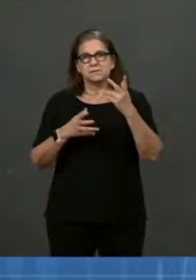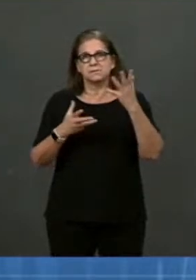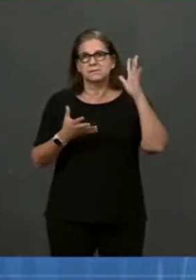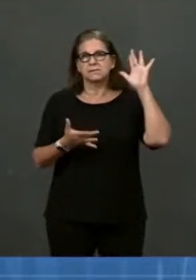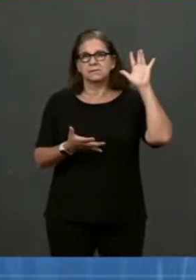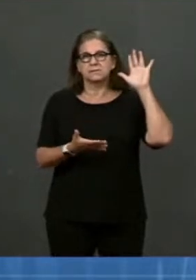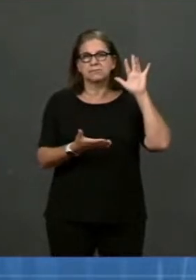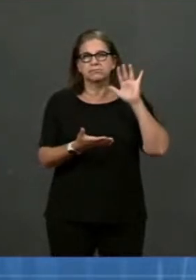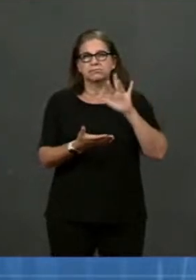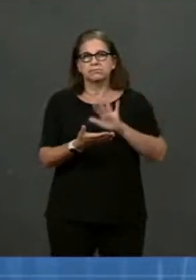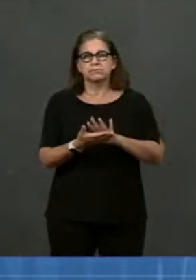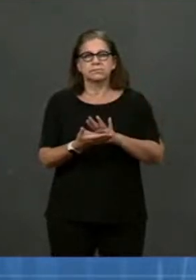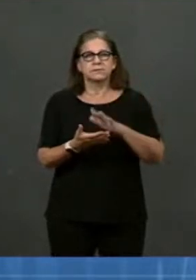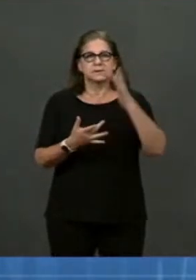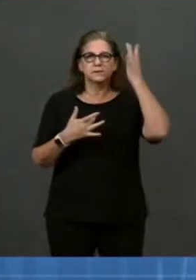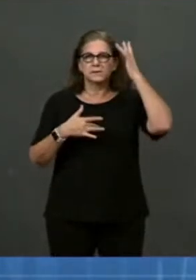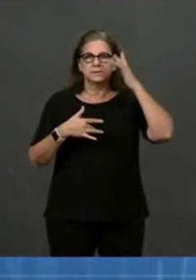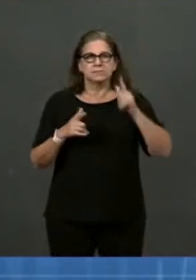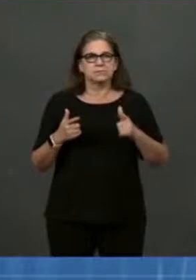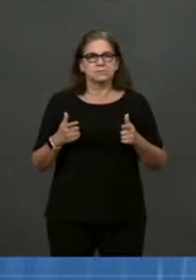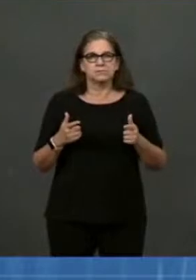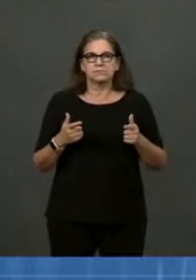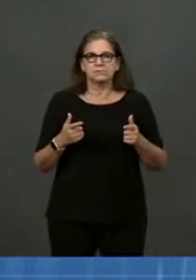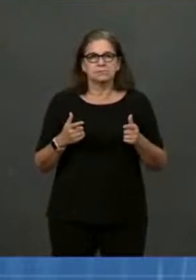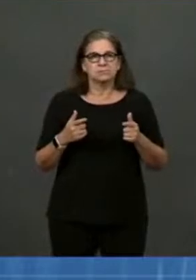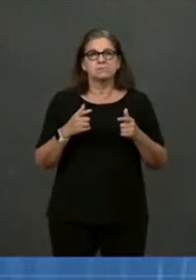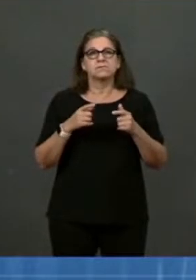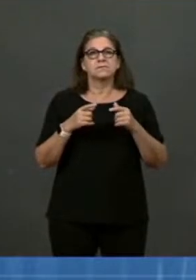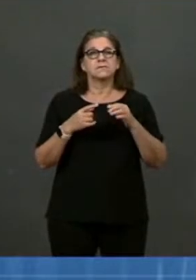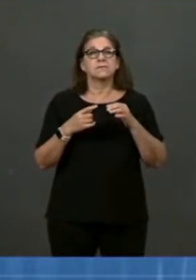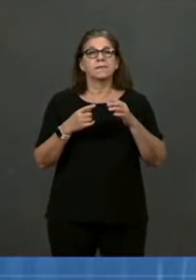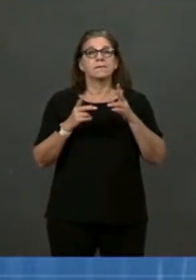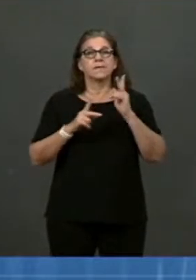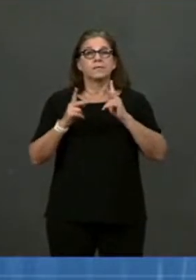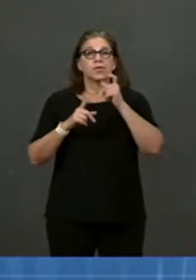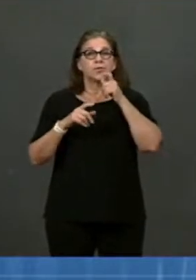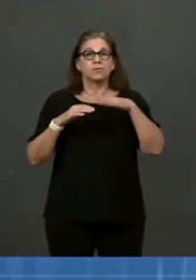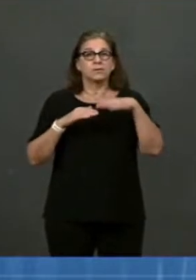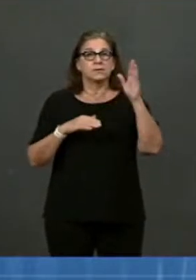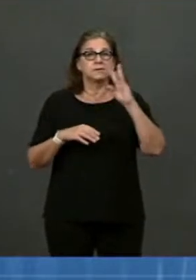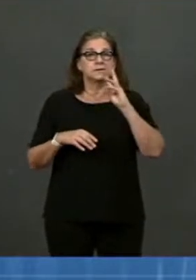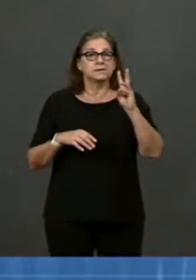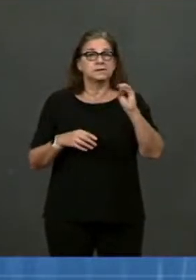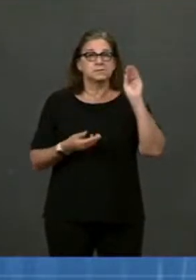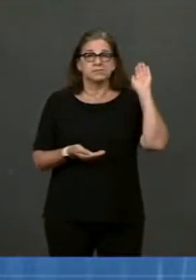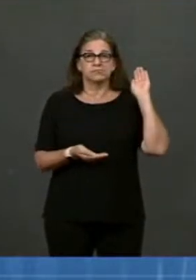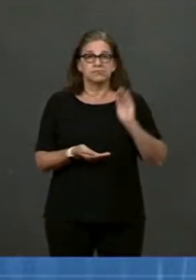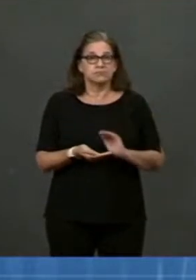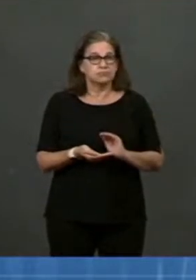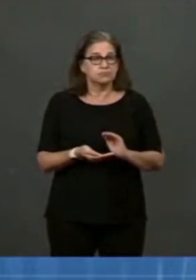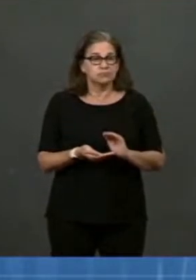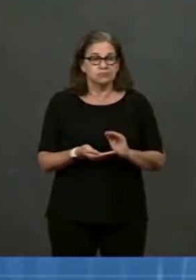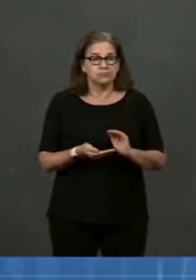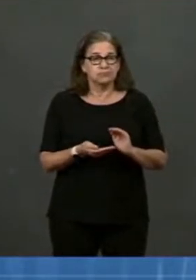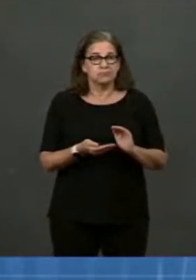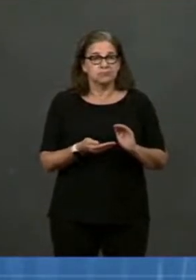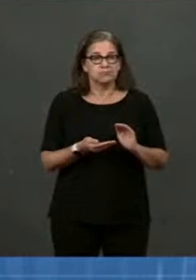INCIDENT OF IS HE VARY DISEASE AND PEOPLE OLDER THAN 60 YEARS